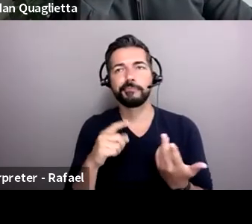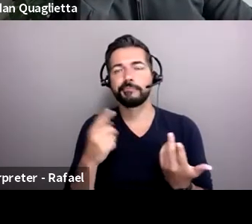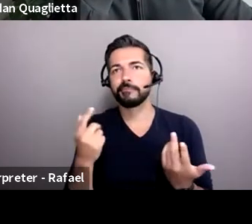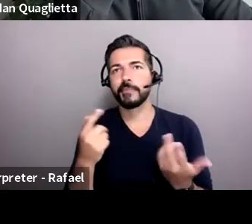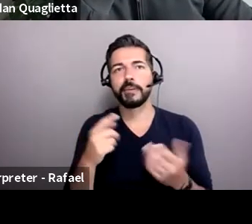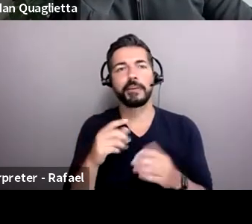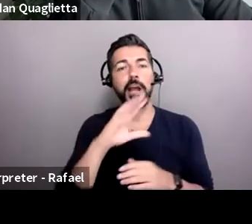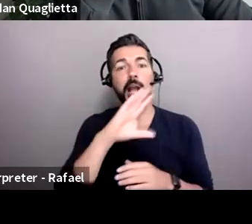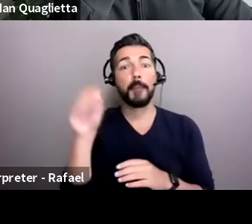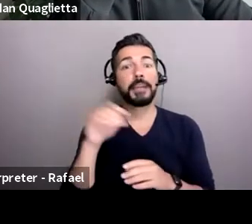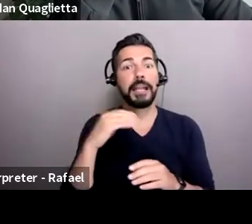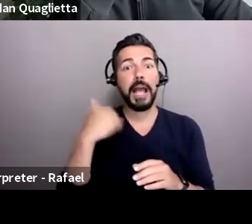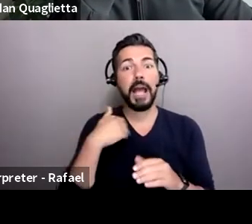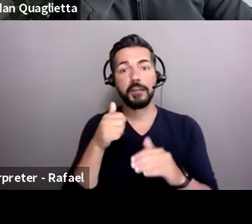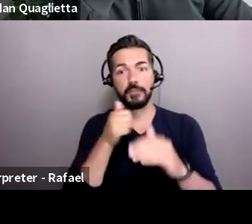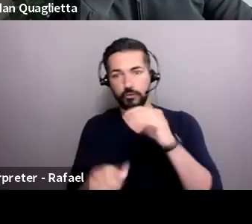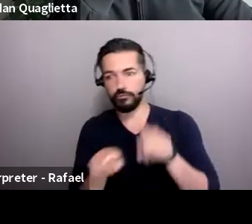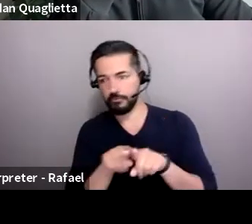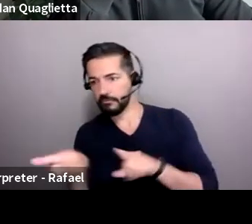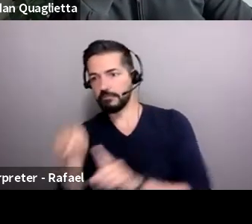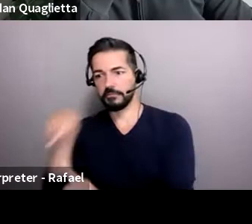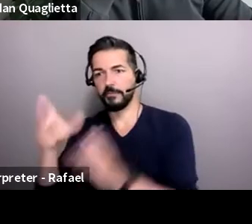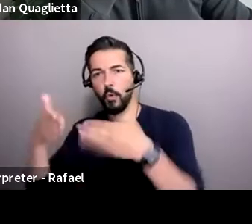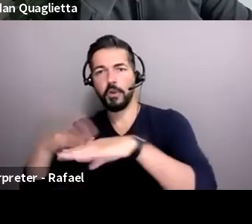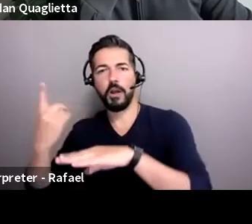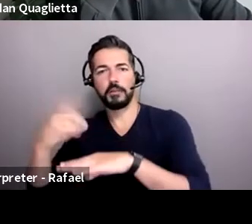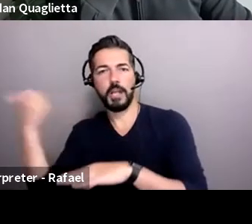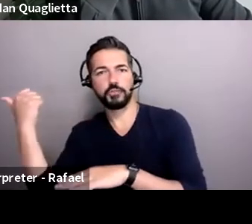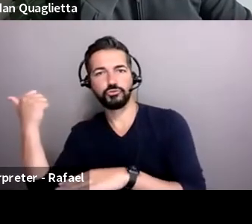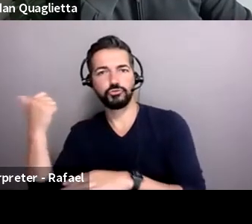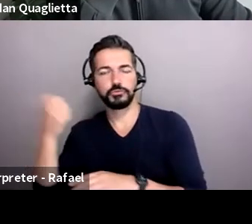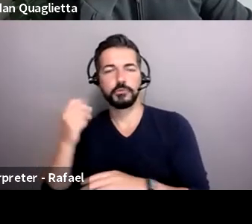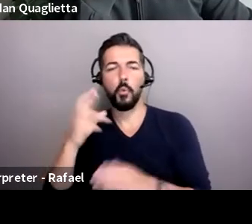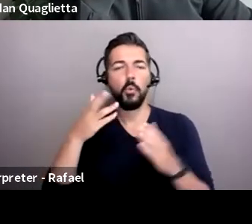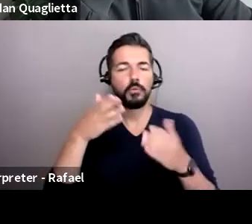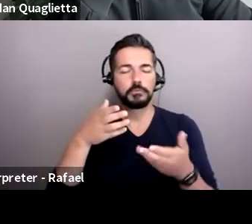or different things that they're working on really don't